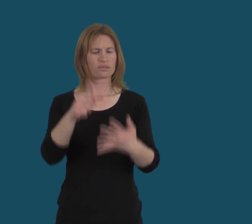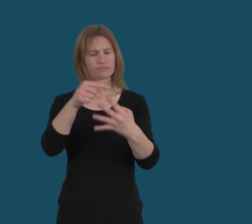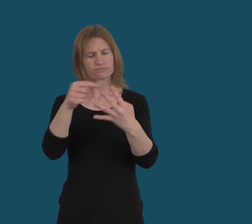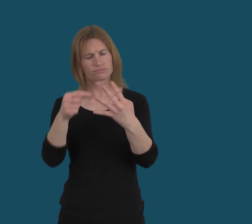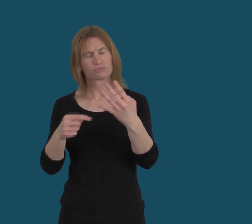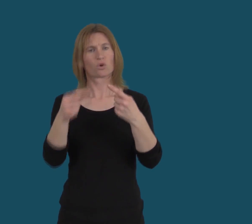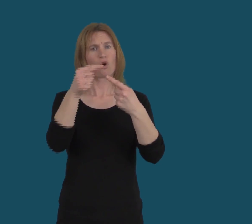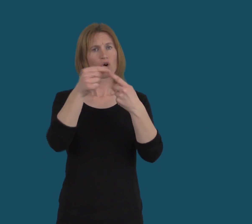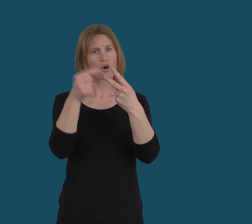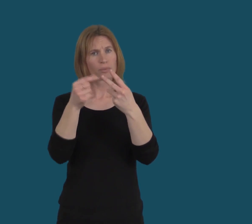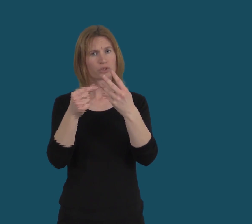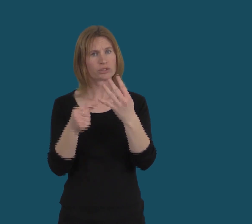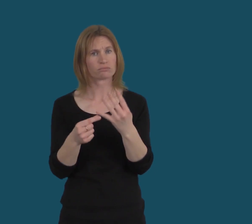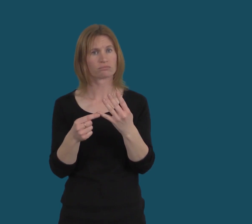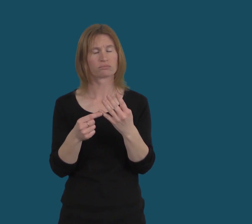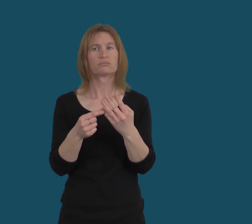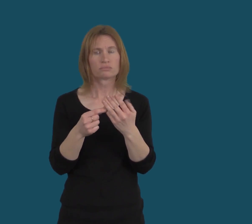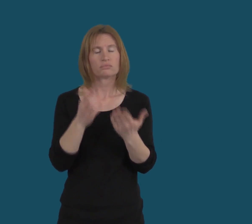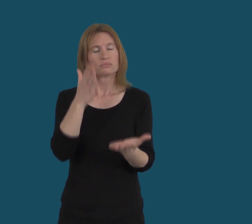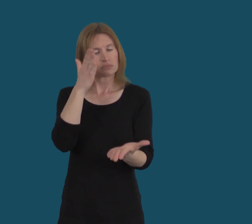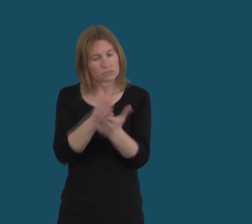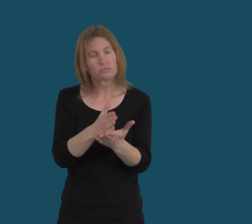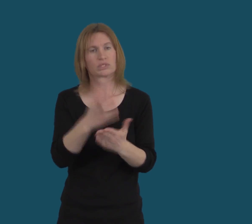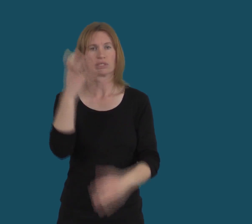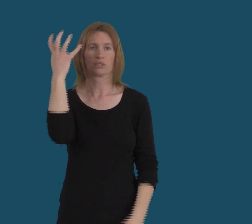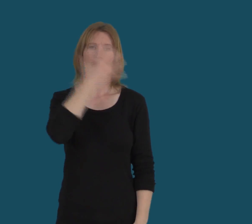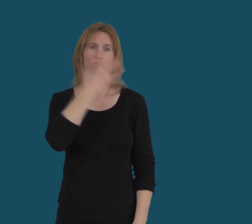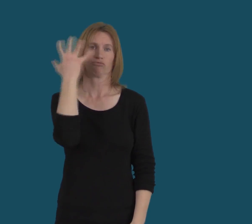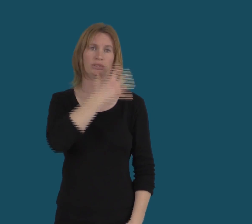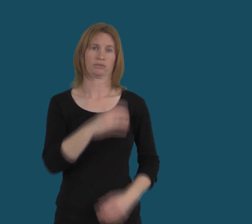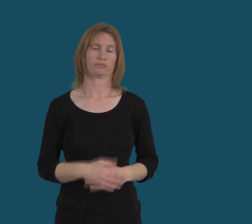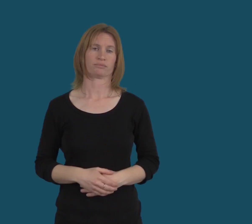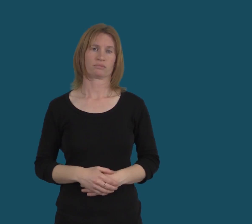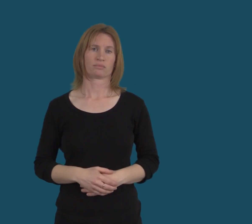These options for shelter during a bushfire are extremely dangerous.